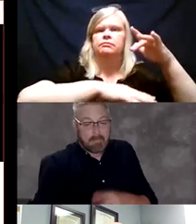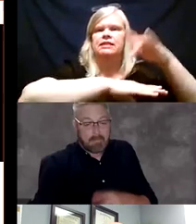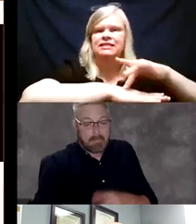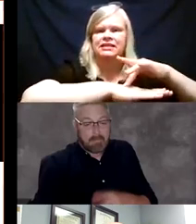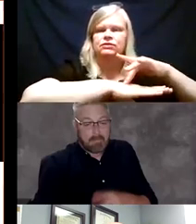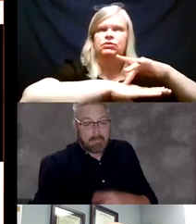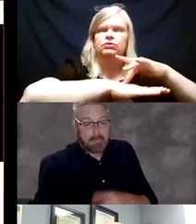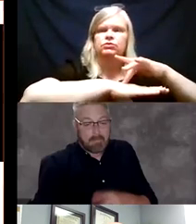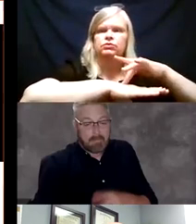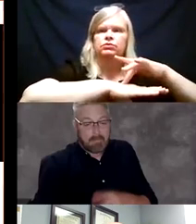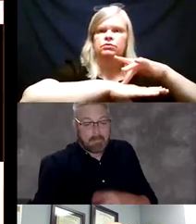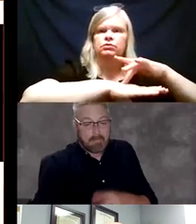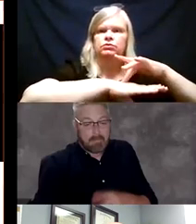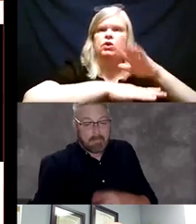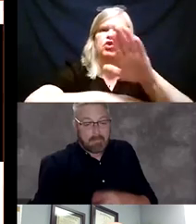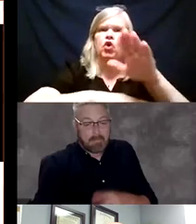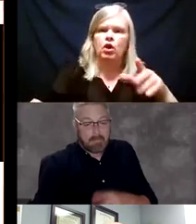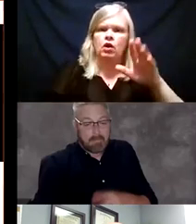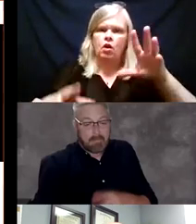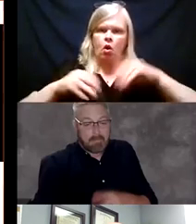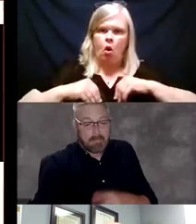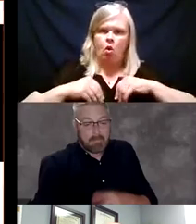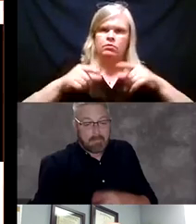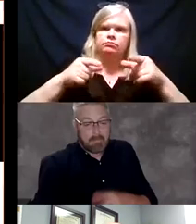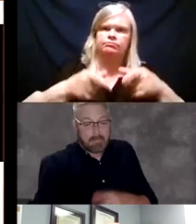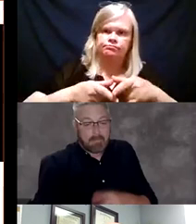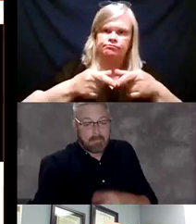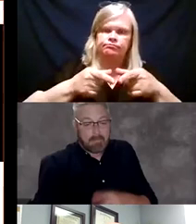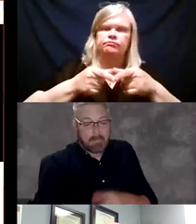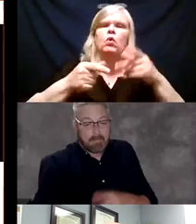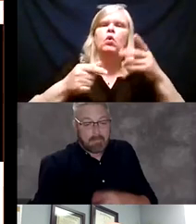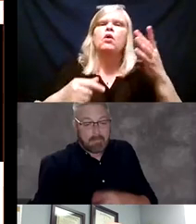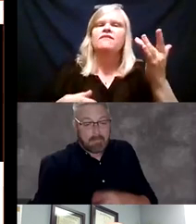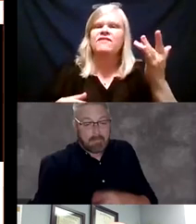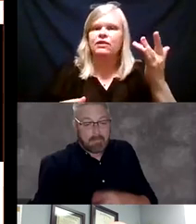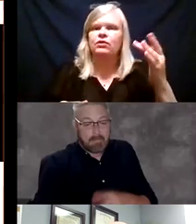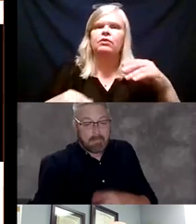YOUR OWN GENITALIA OR ANUS WITH A FINGER, HAND, ARTIFICIAL SEX